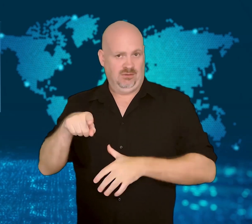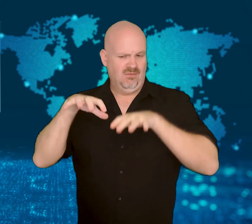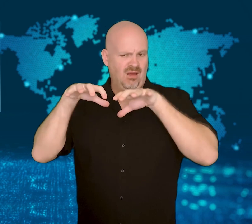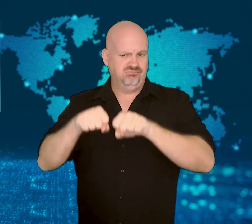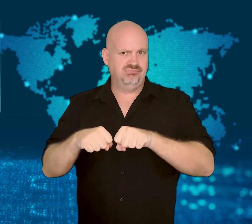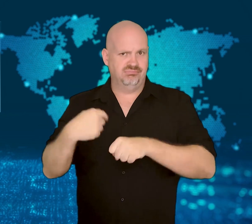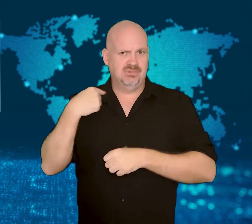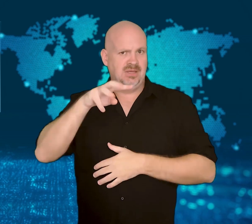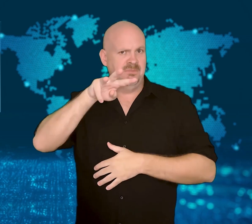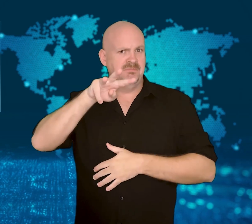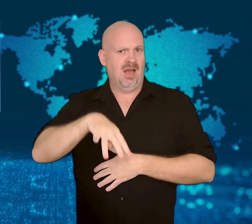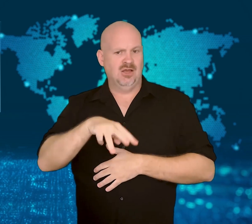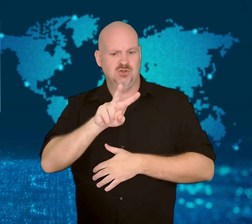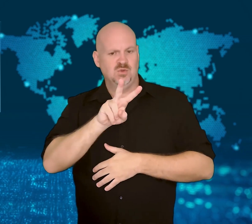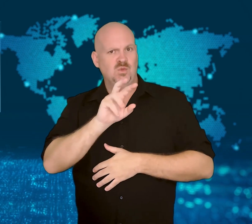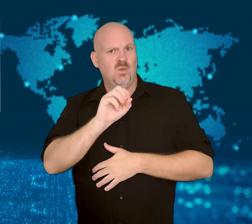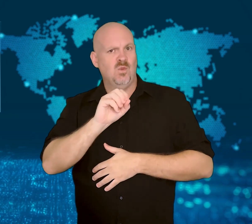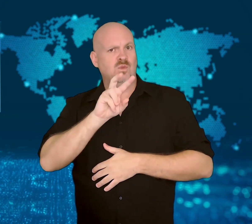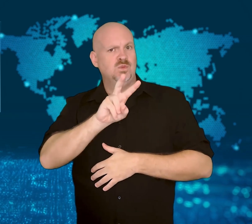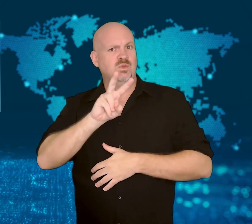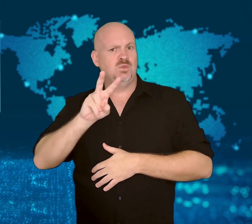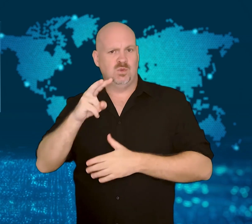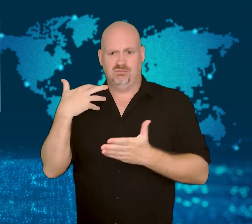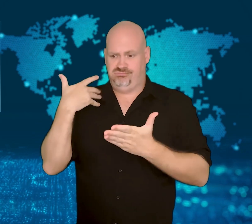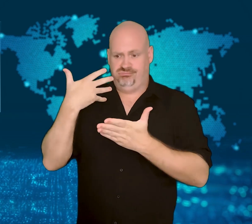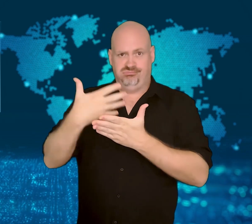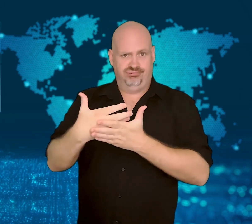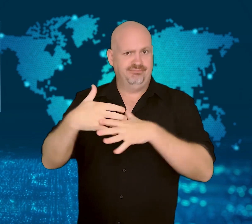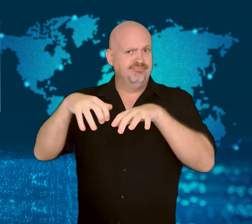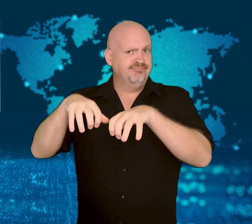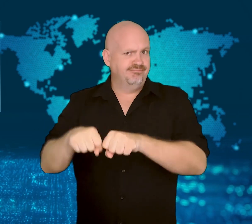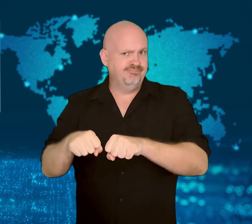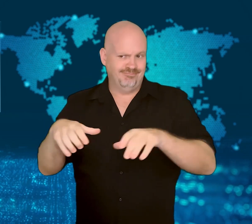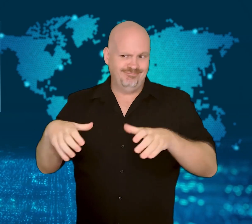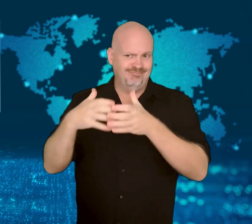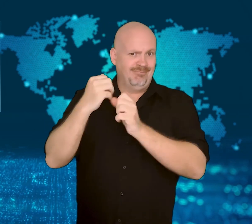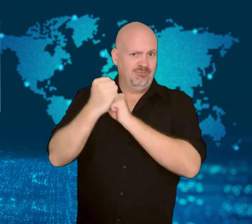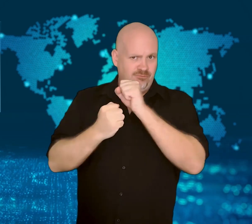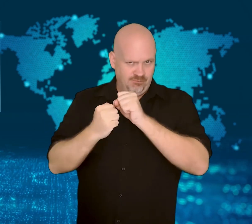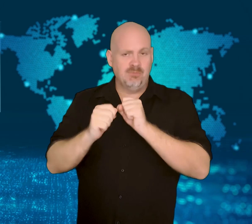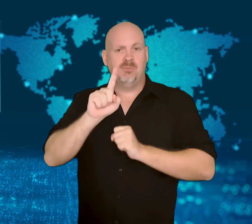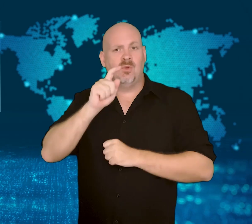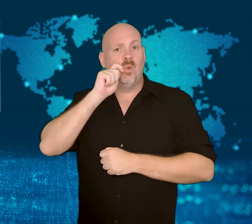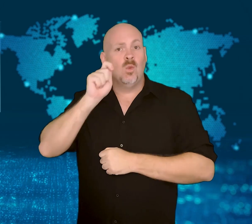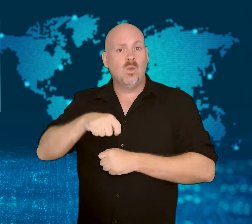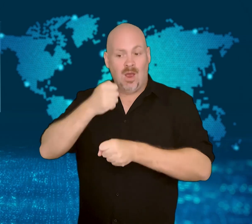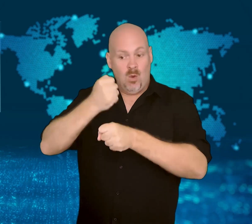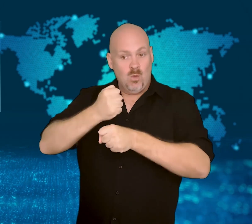on Ukrainian workers to keep the plant operational.